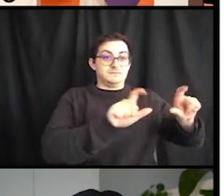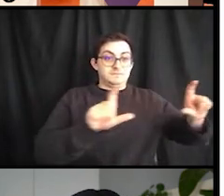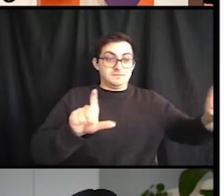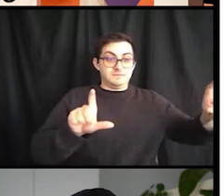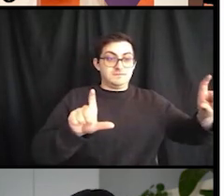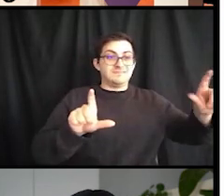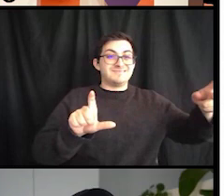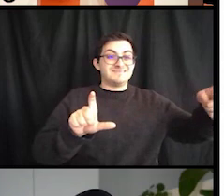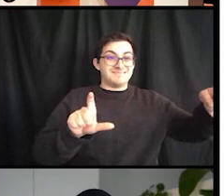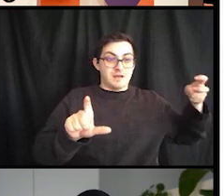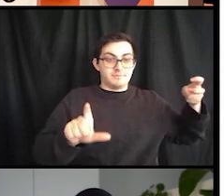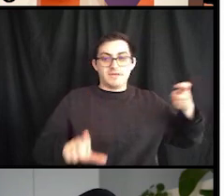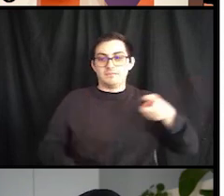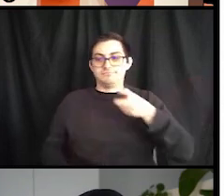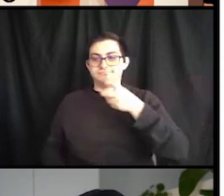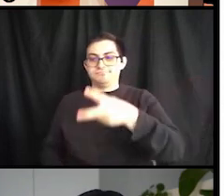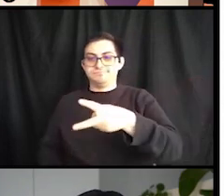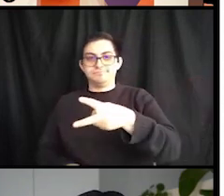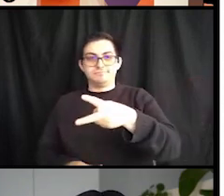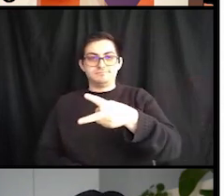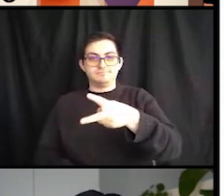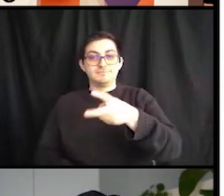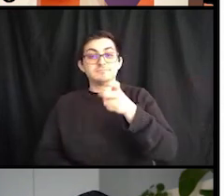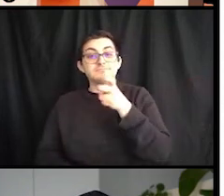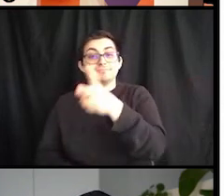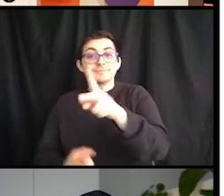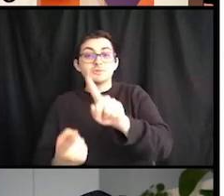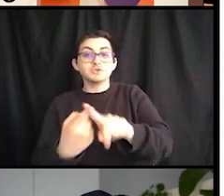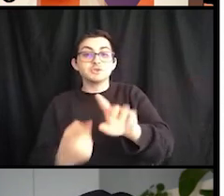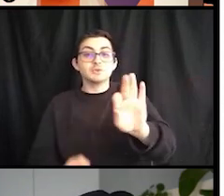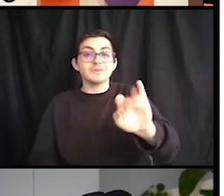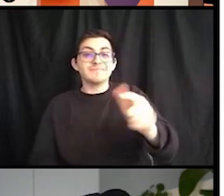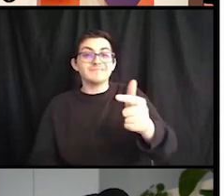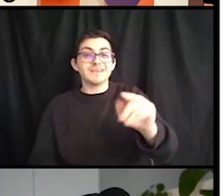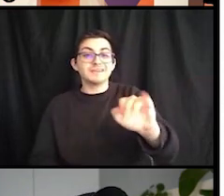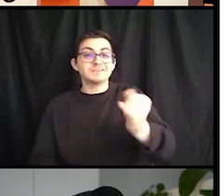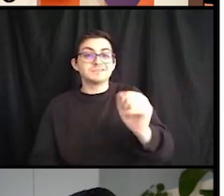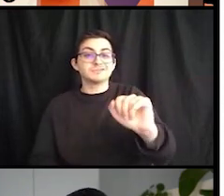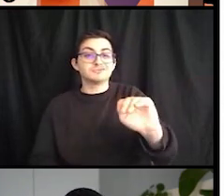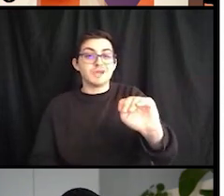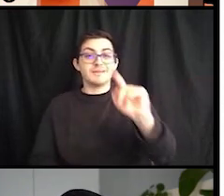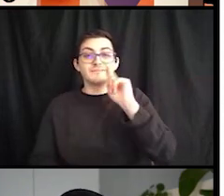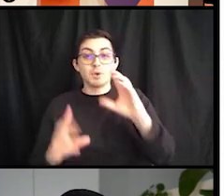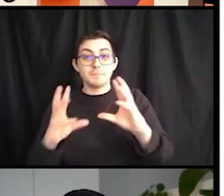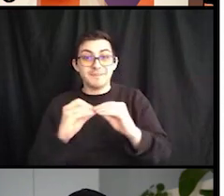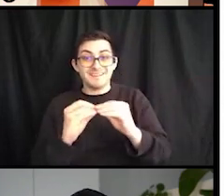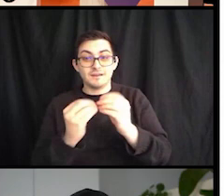And now everyone can chime in with feedback here, and I think that's what's going to happen now.